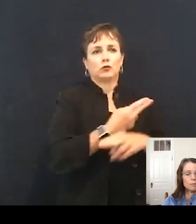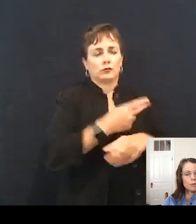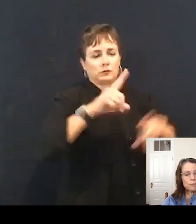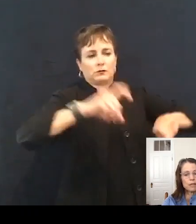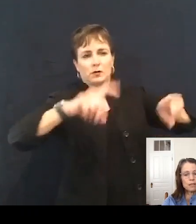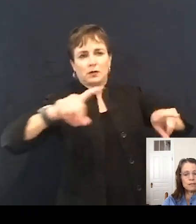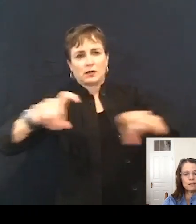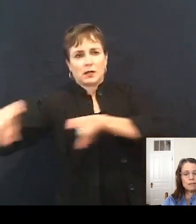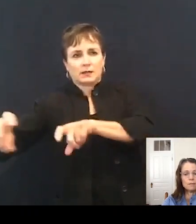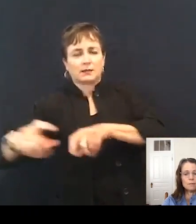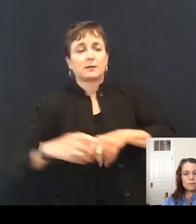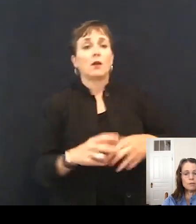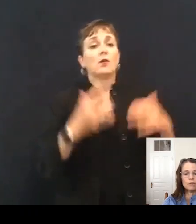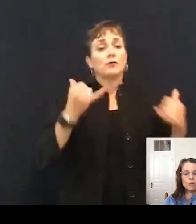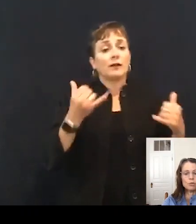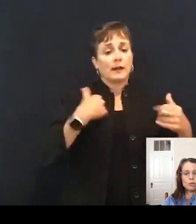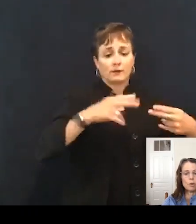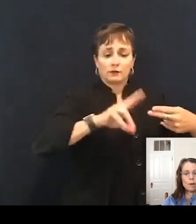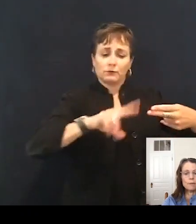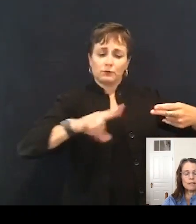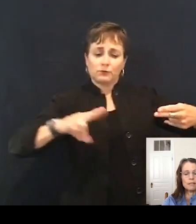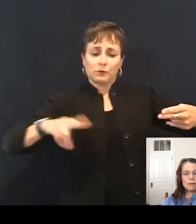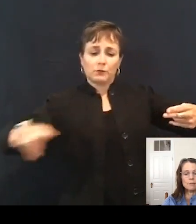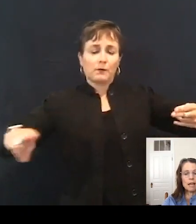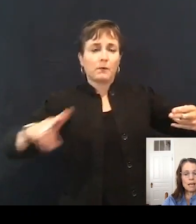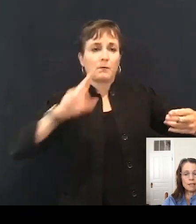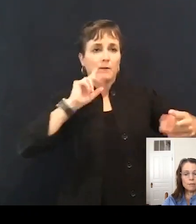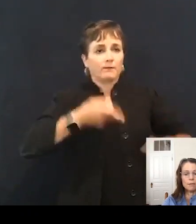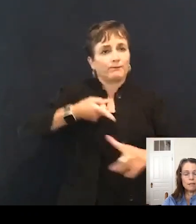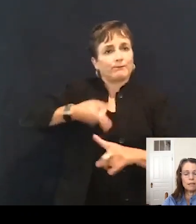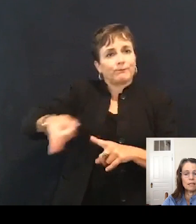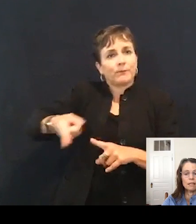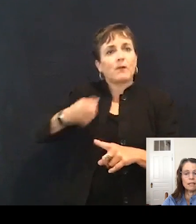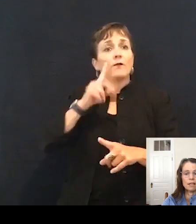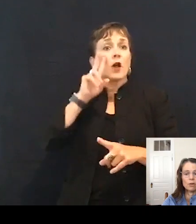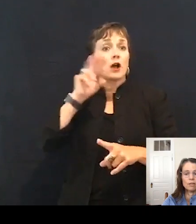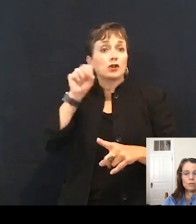But because the symptoms don't show up at the same time, inherited